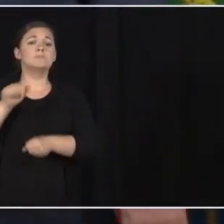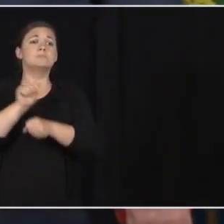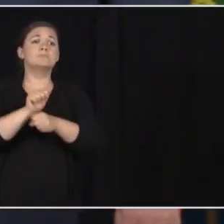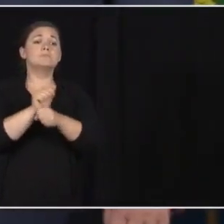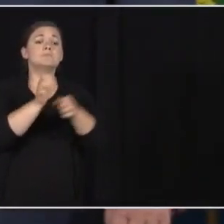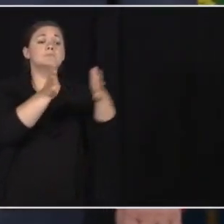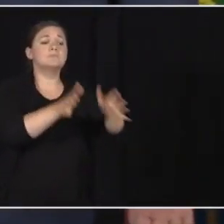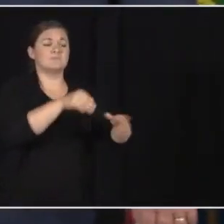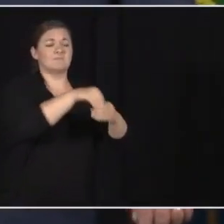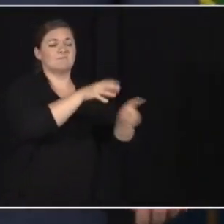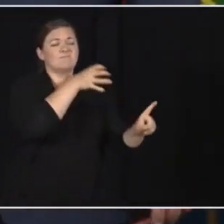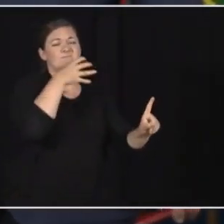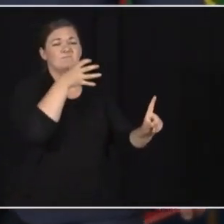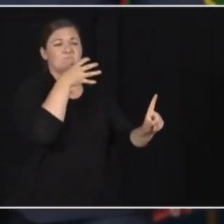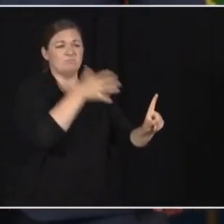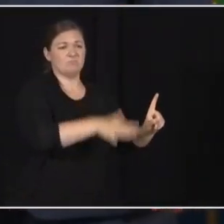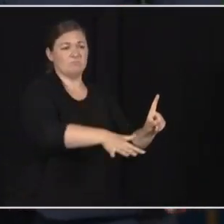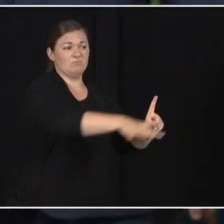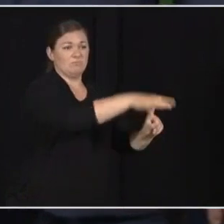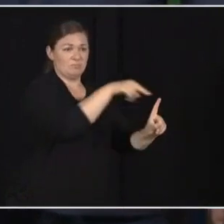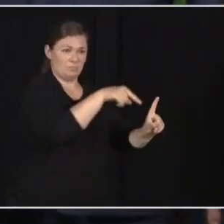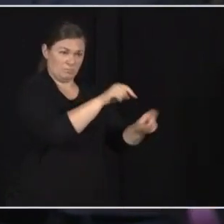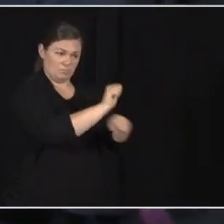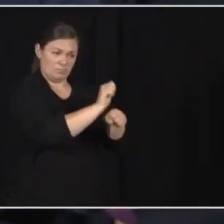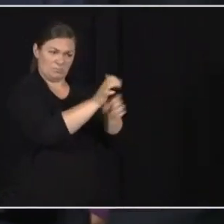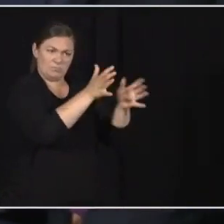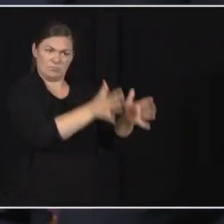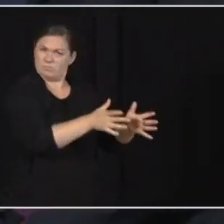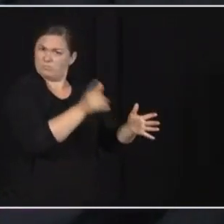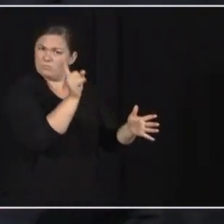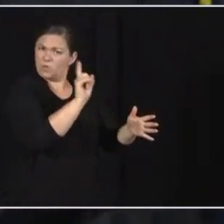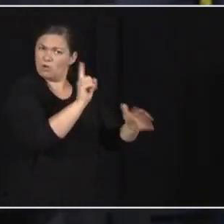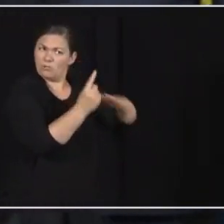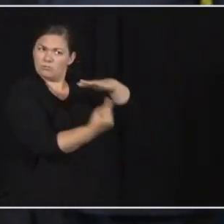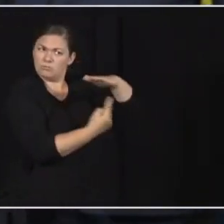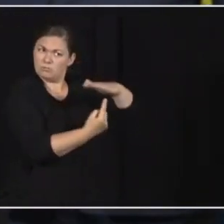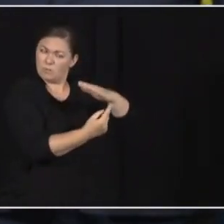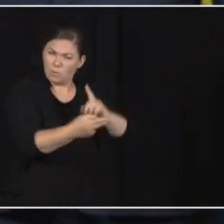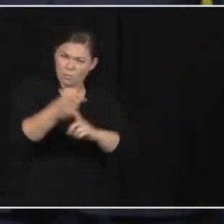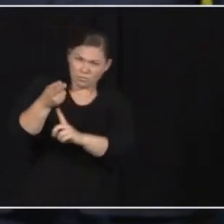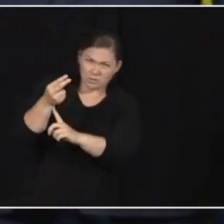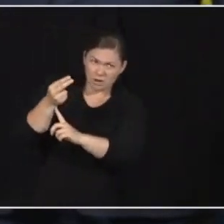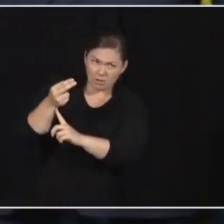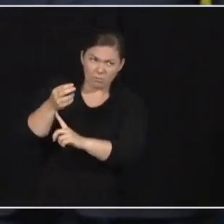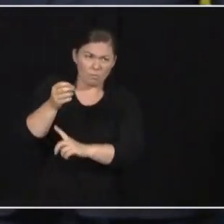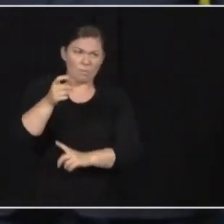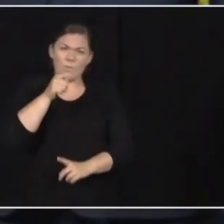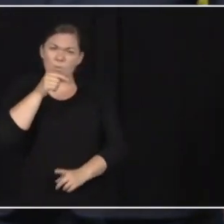Are all of those workers being put in hotels?